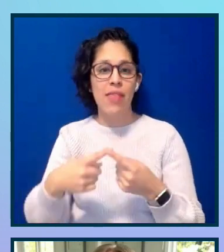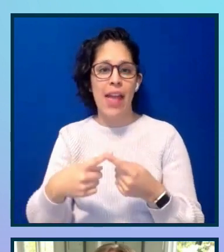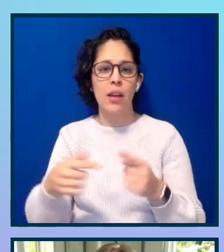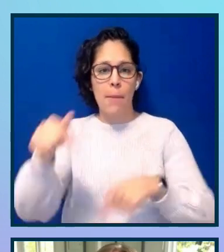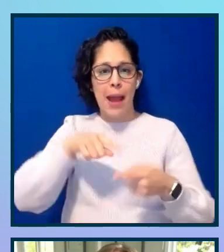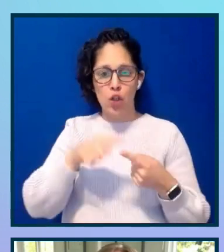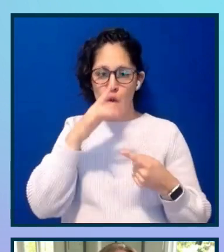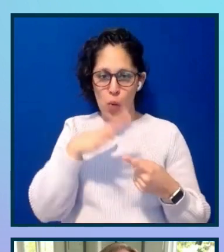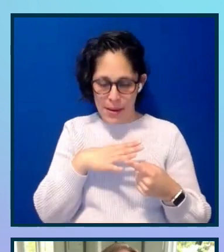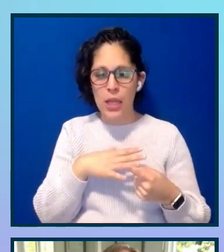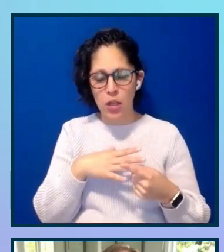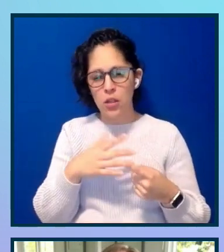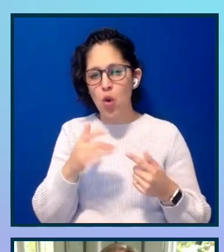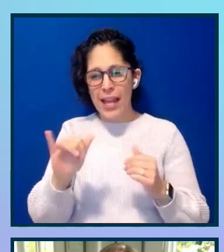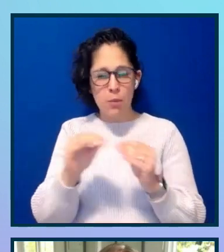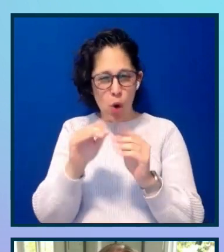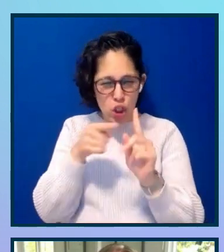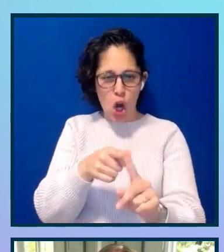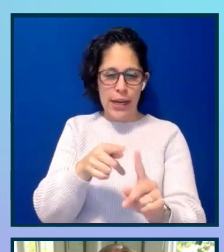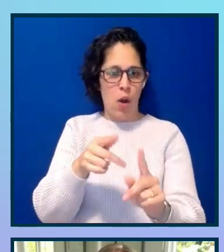And then for those of you who are looking closely,